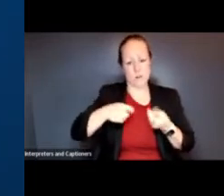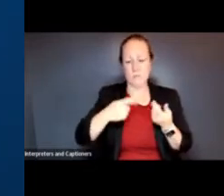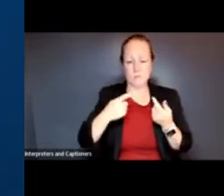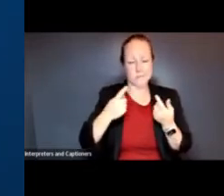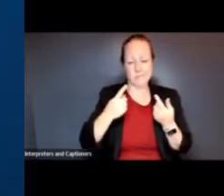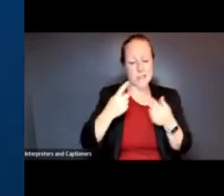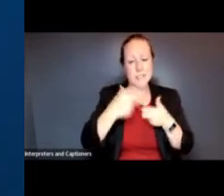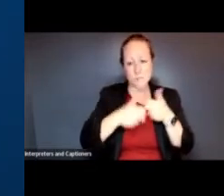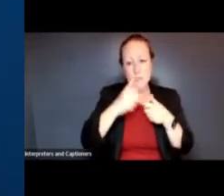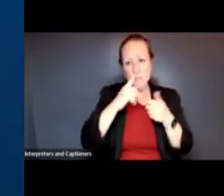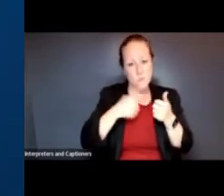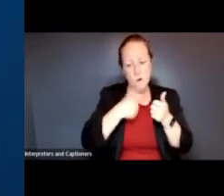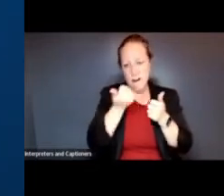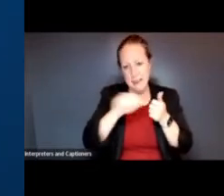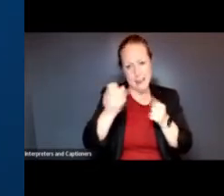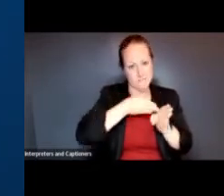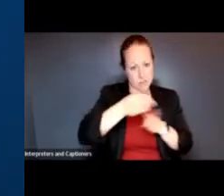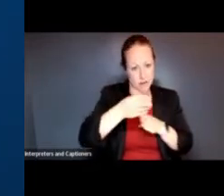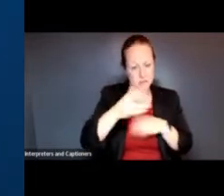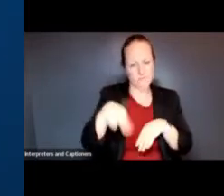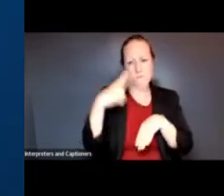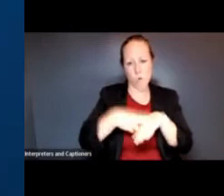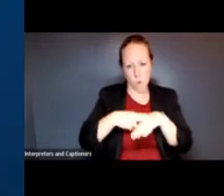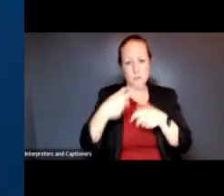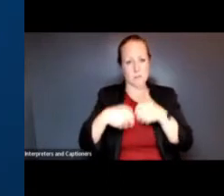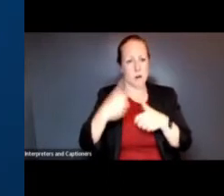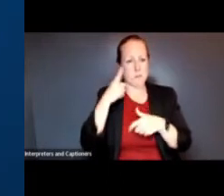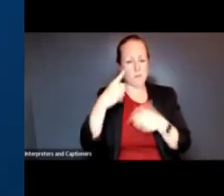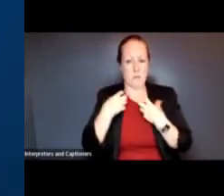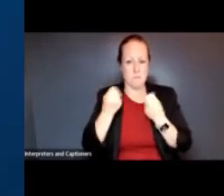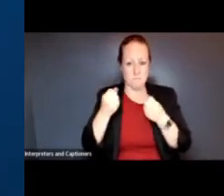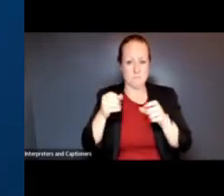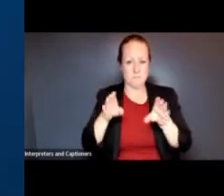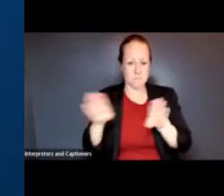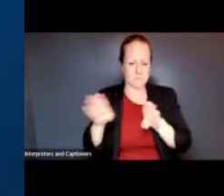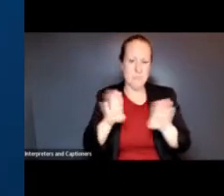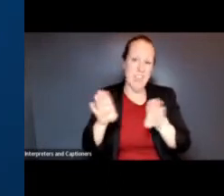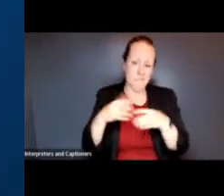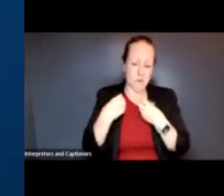occurs in behavioral health. It's important as you think about providing training to your state behavioral health system,